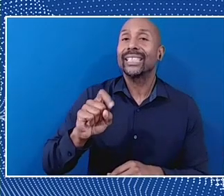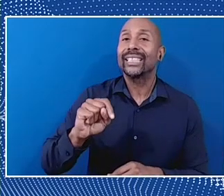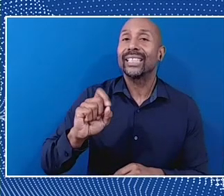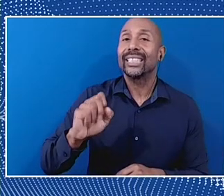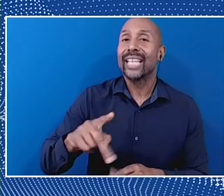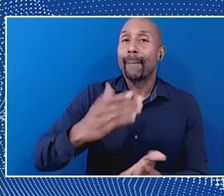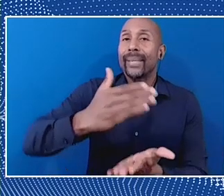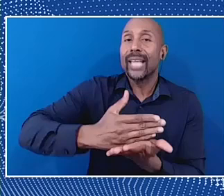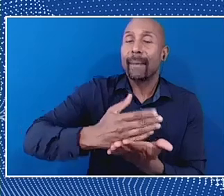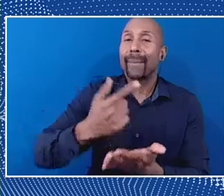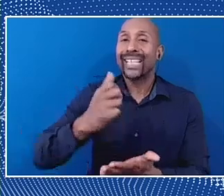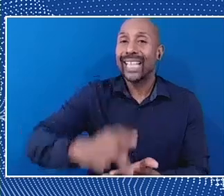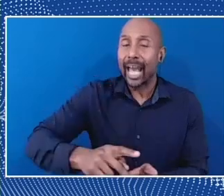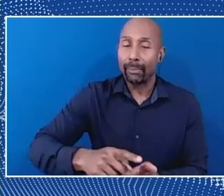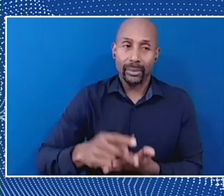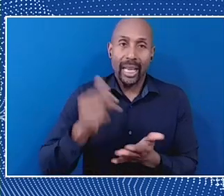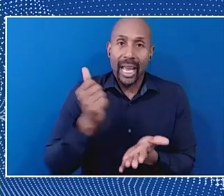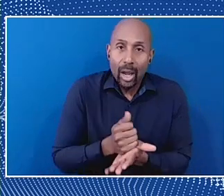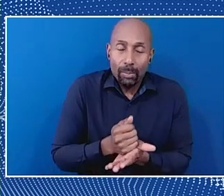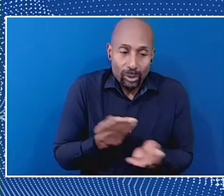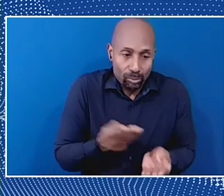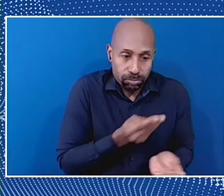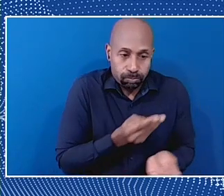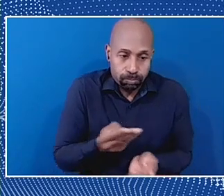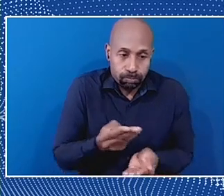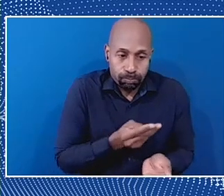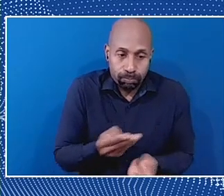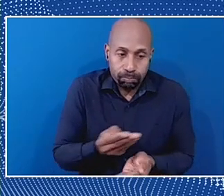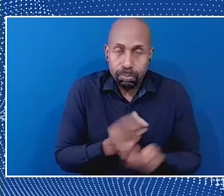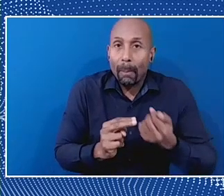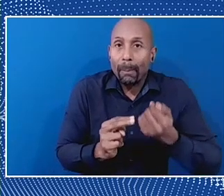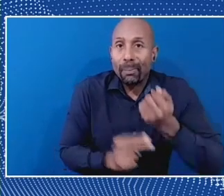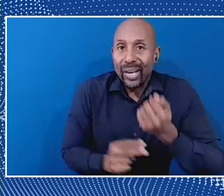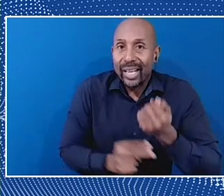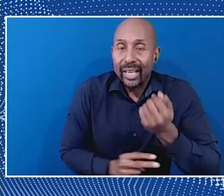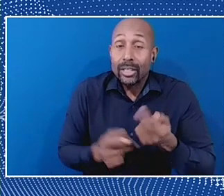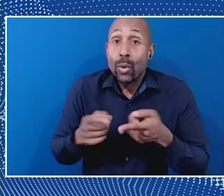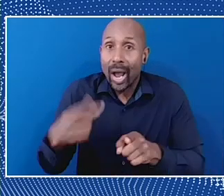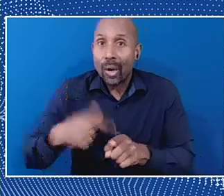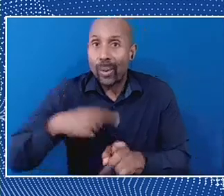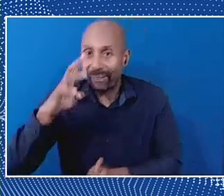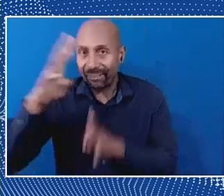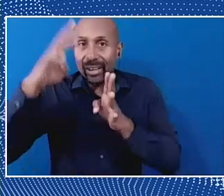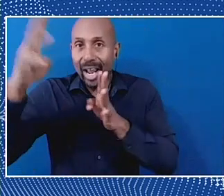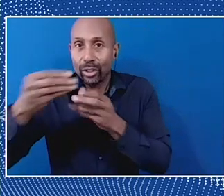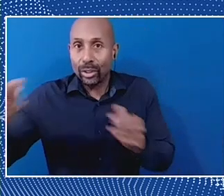solutions, I would hate to see the Department make a choice where we say, well, someone is under SAVE with a $0